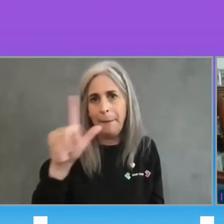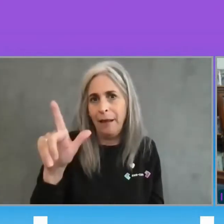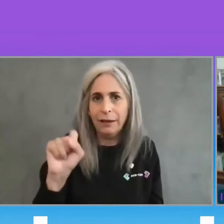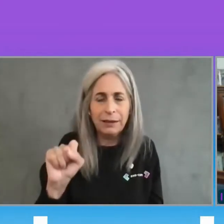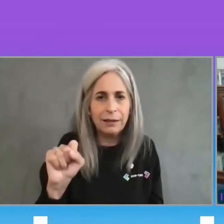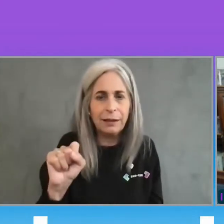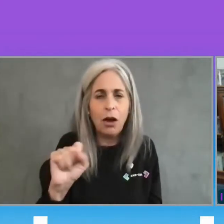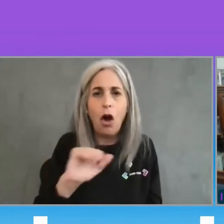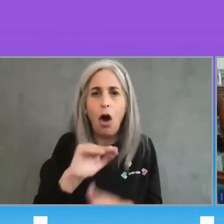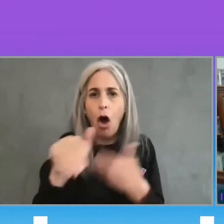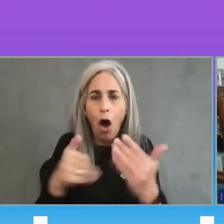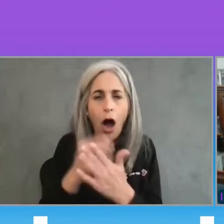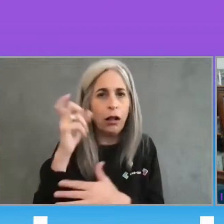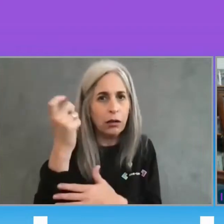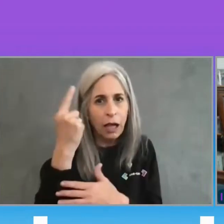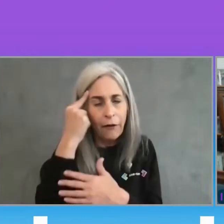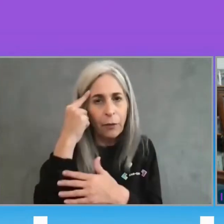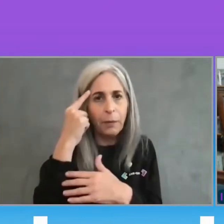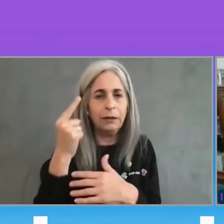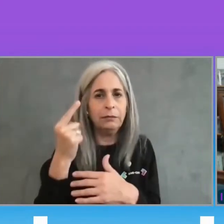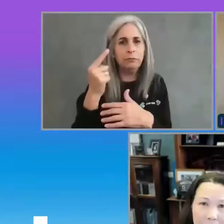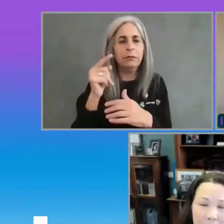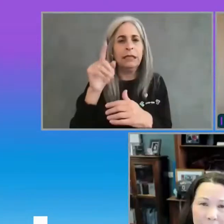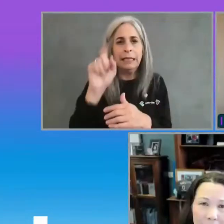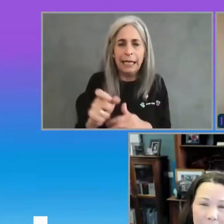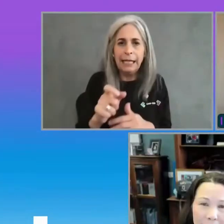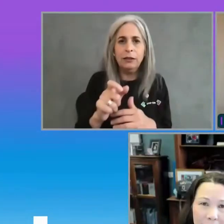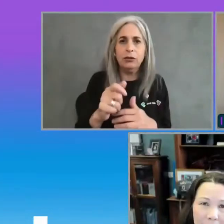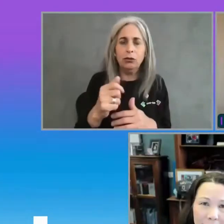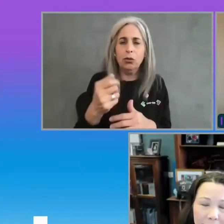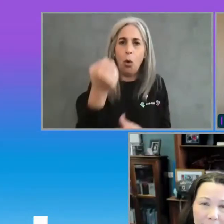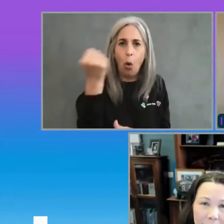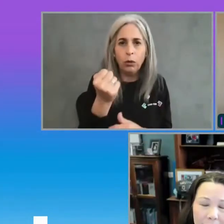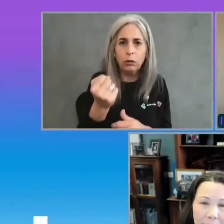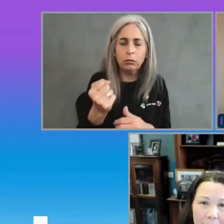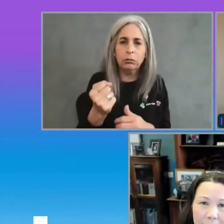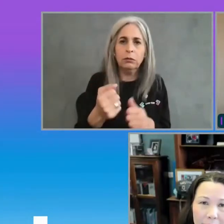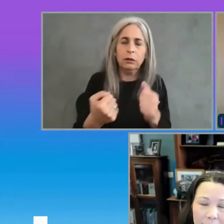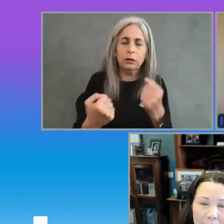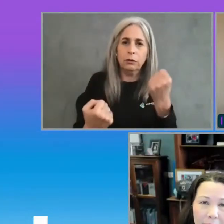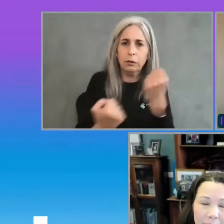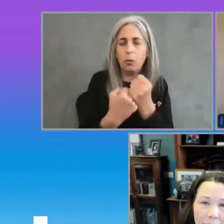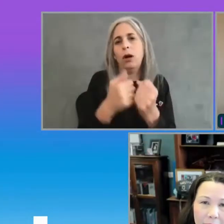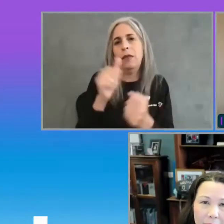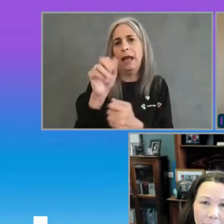all government officials accountable. I think that what Tammy just